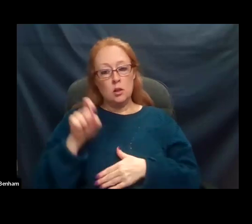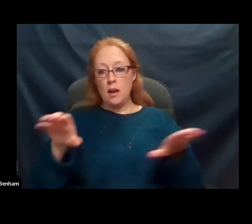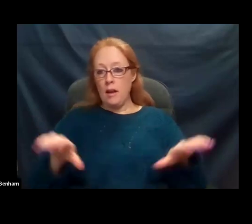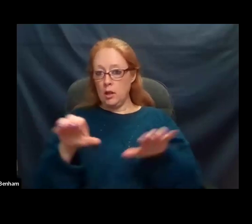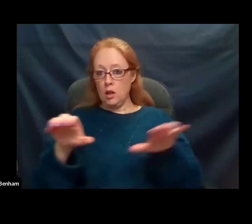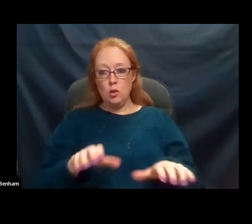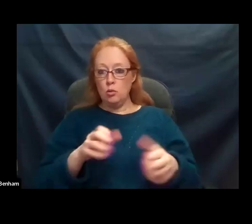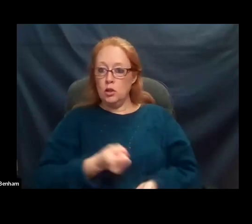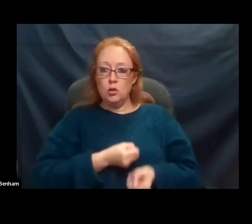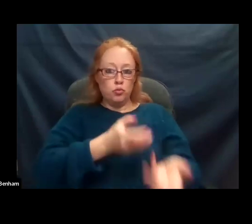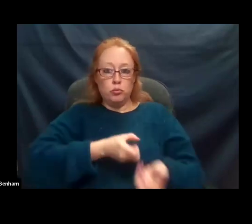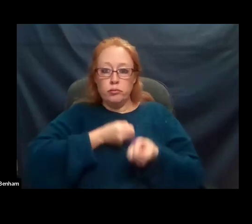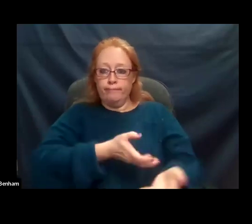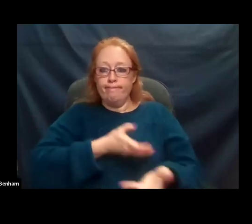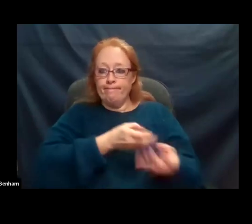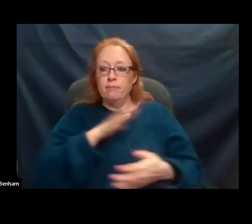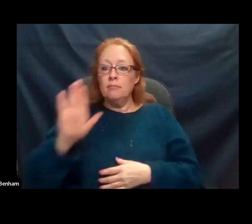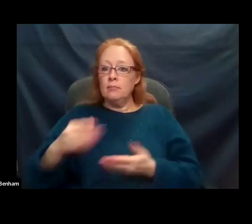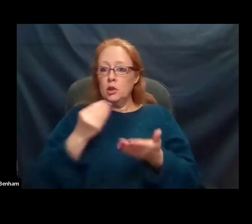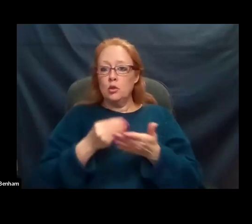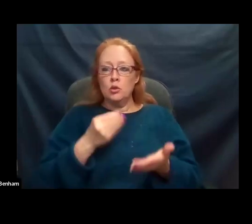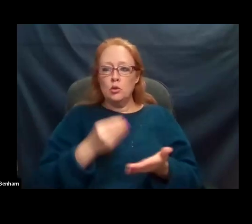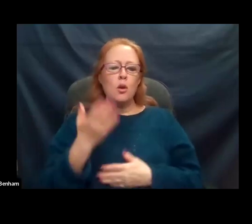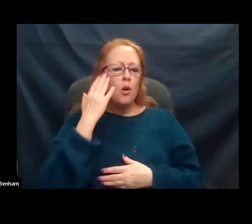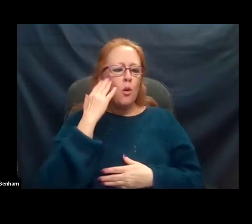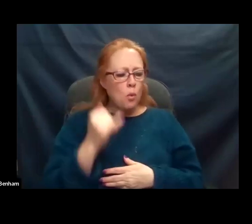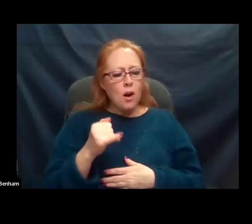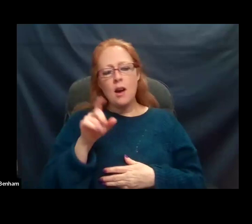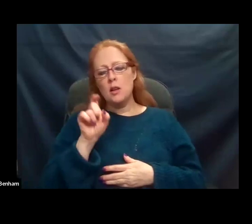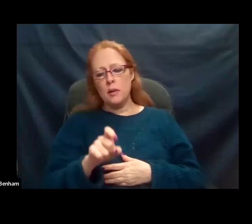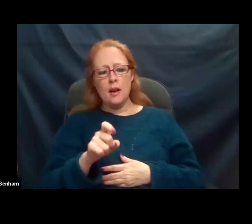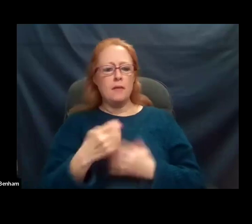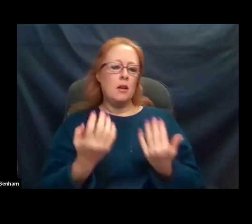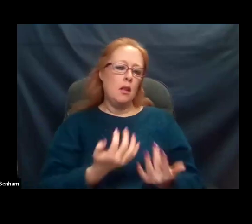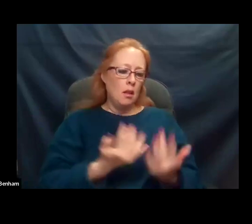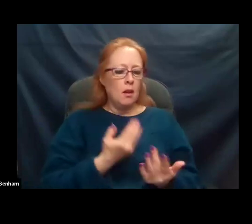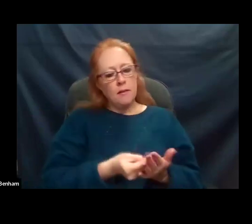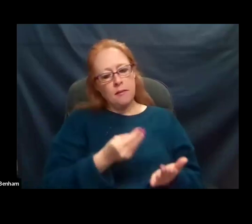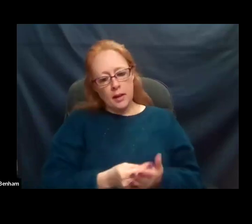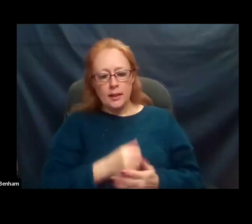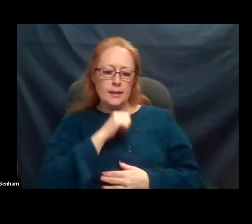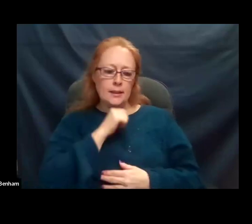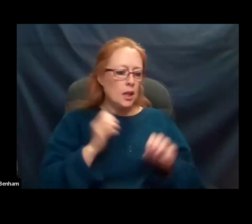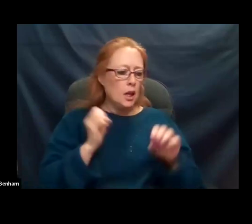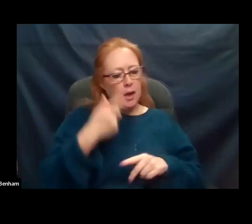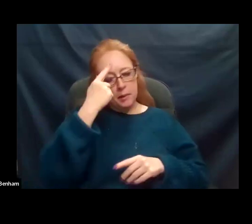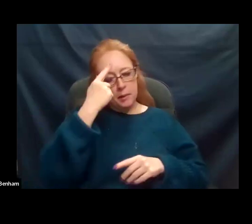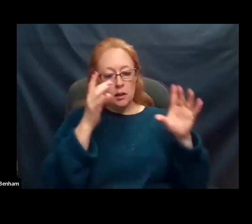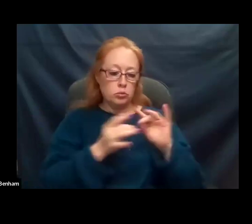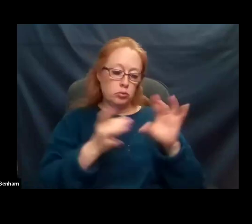And then, they can also be involved in whatever advocacy work going to be doing when that a hearing Bob bet El community they can 79 from their home and listen top that hearing so legislators can see they can submit written testimony and write their story up and send it to whole committee. That all they have to do tell their story. Why does funding need to happen for waiting list? Why is it okay?